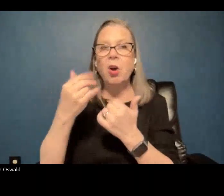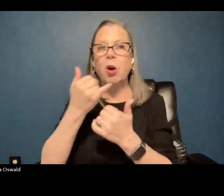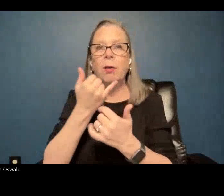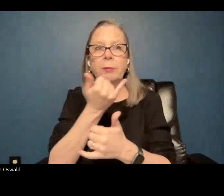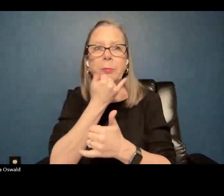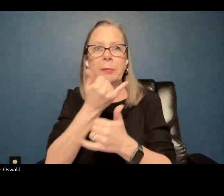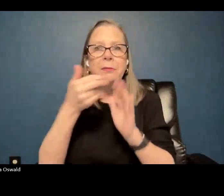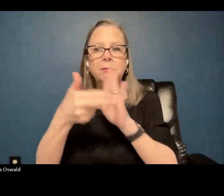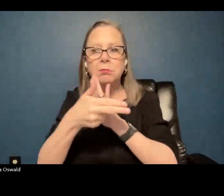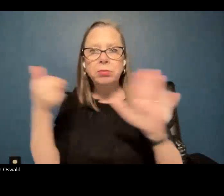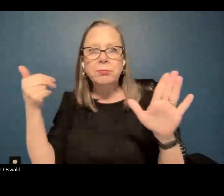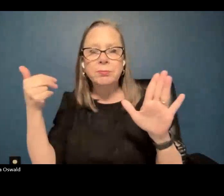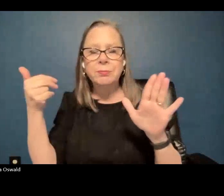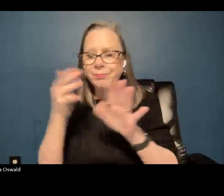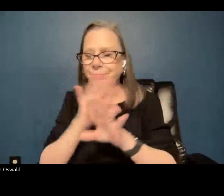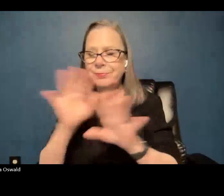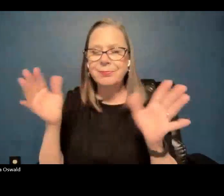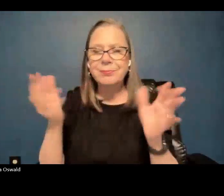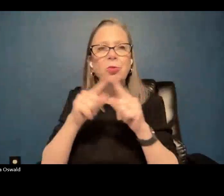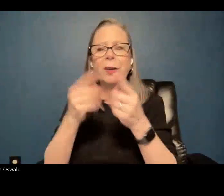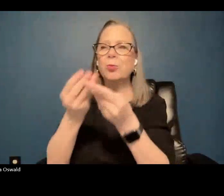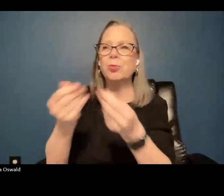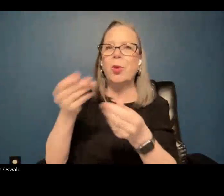some of those issues for the direct care workforce.